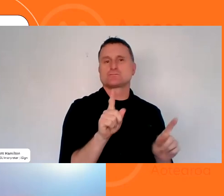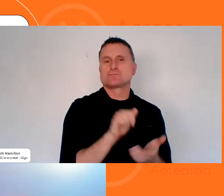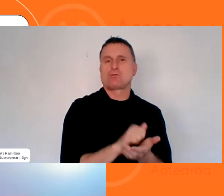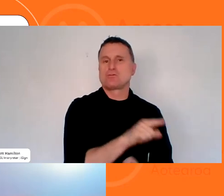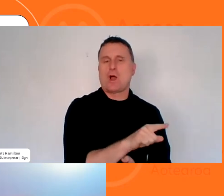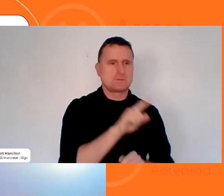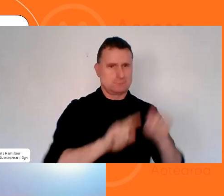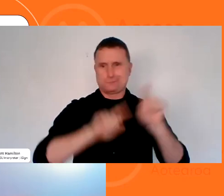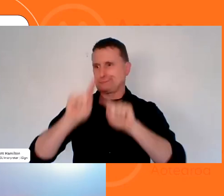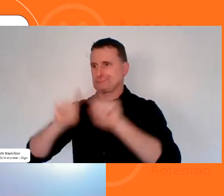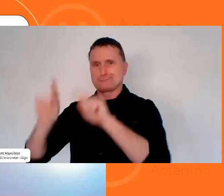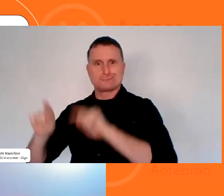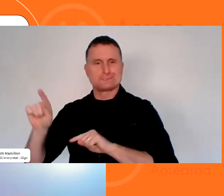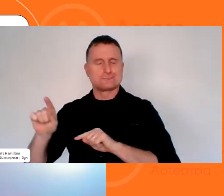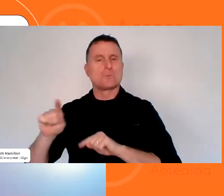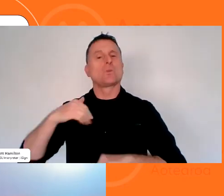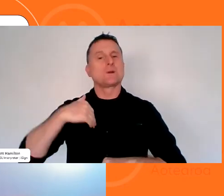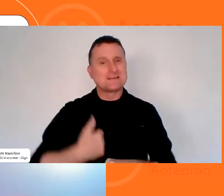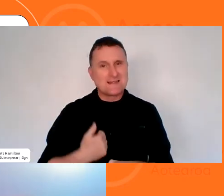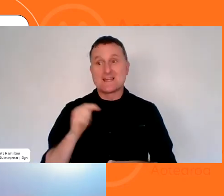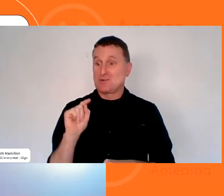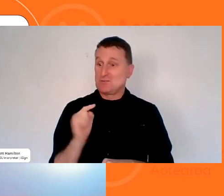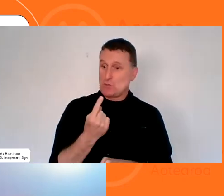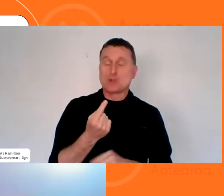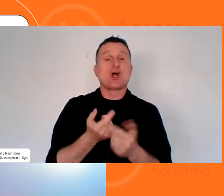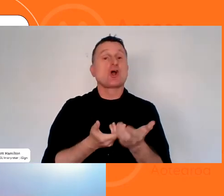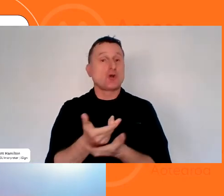to have that as the conversation first and foremost, what does inclusion